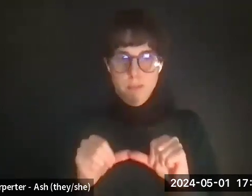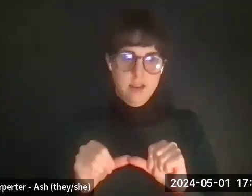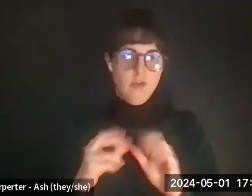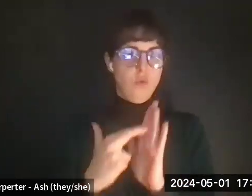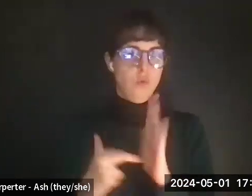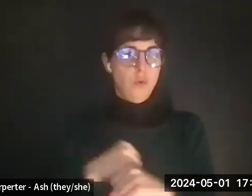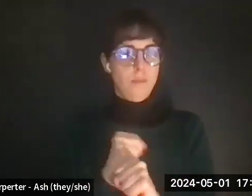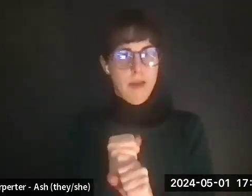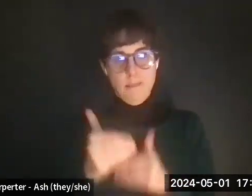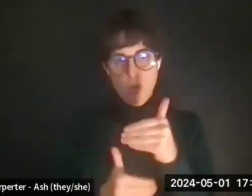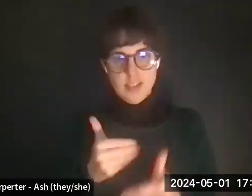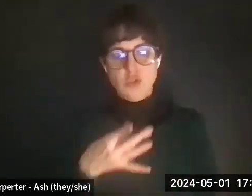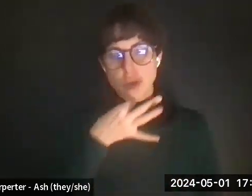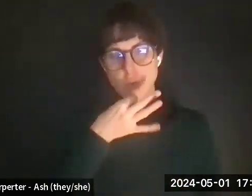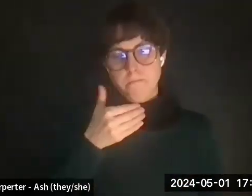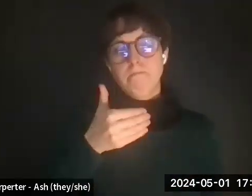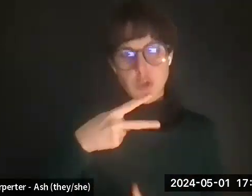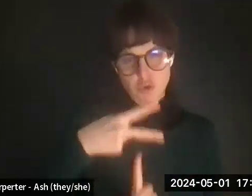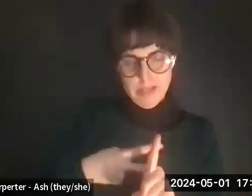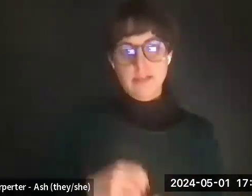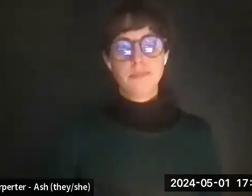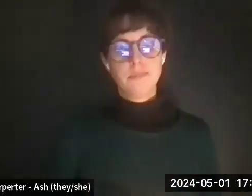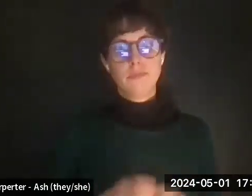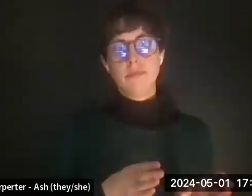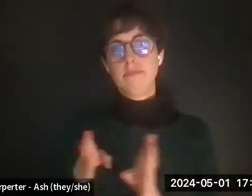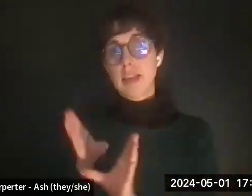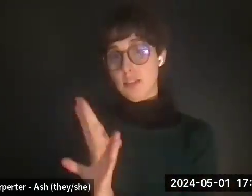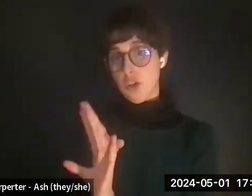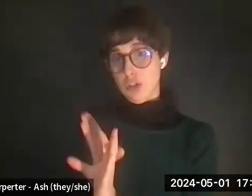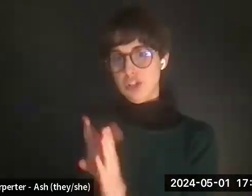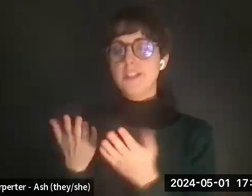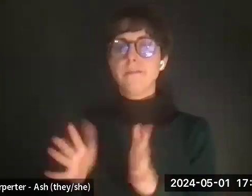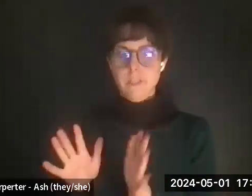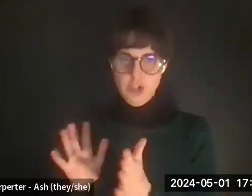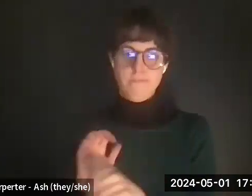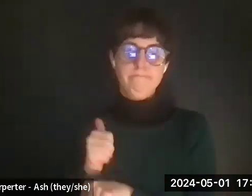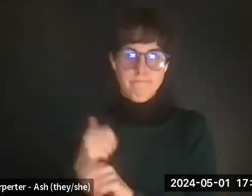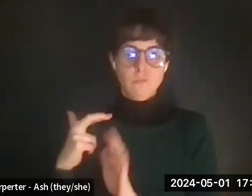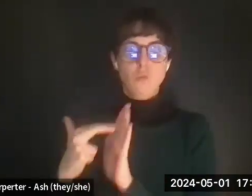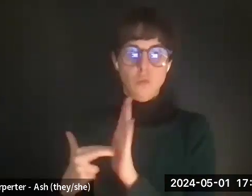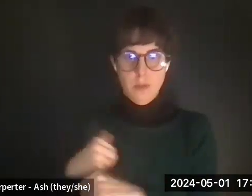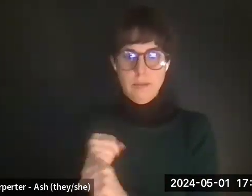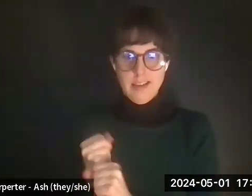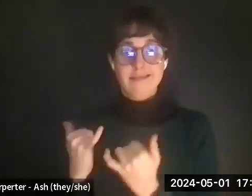The examining board of psychology has also begun rulemaking on these recommendations. The board is working on drafting emergency rules